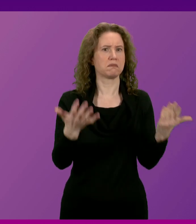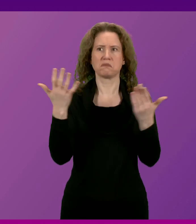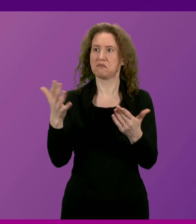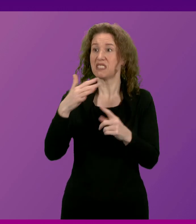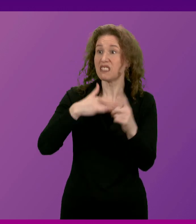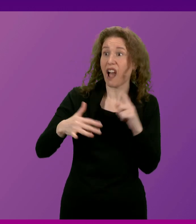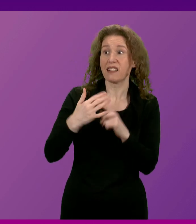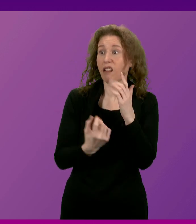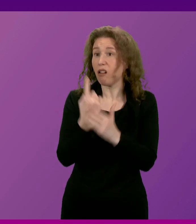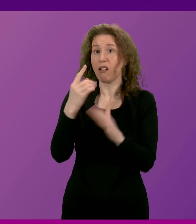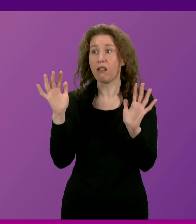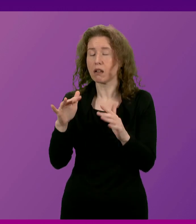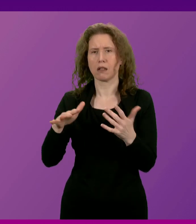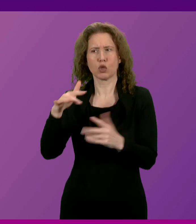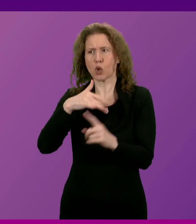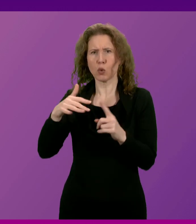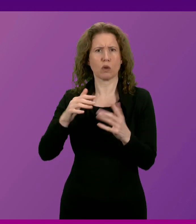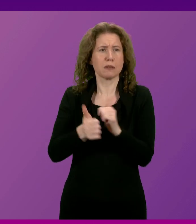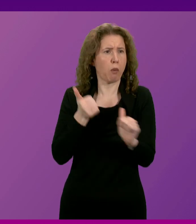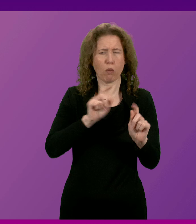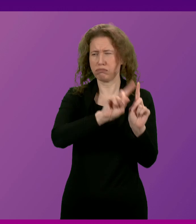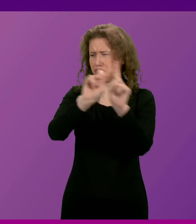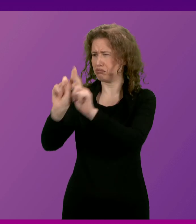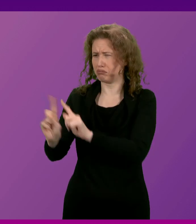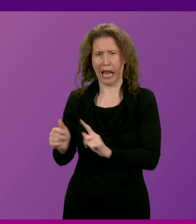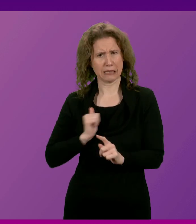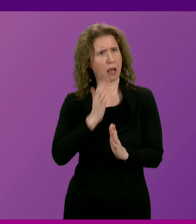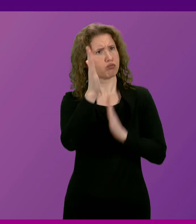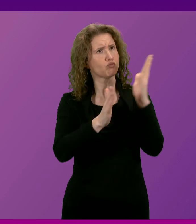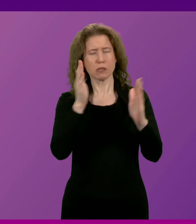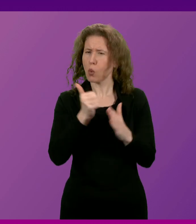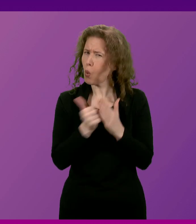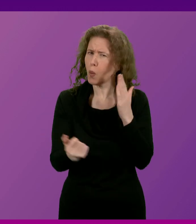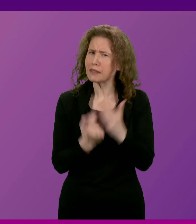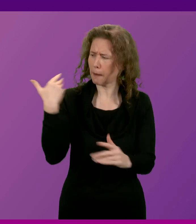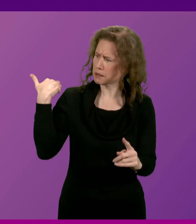societal, social or sporting events. That has always been the case in every